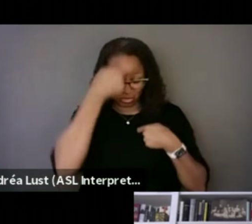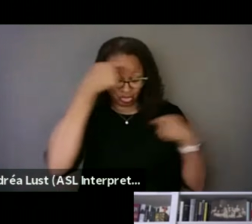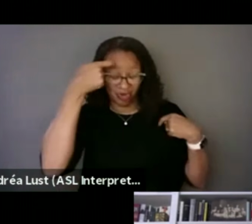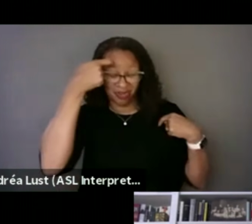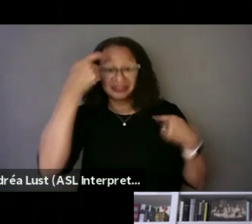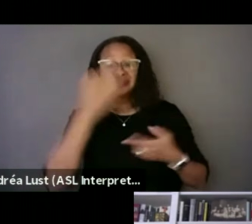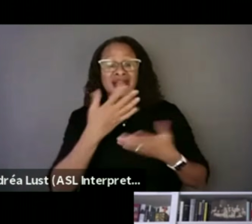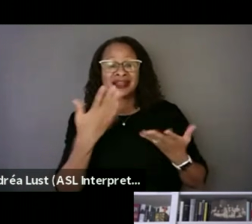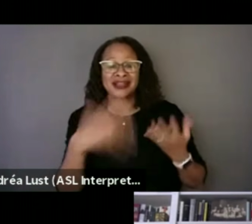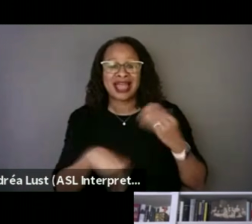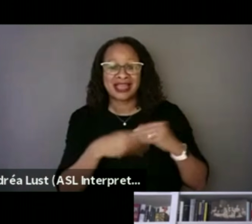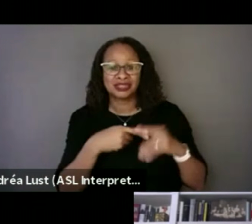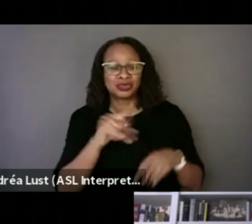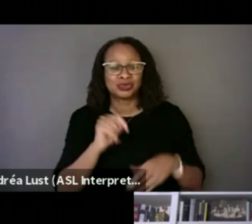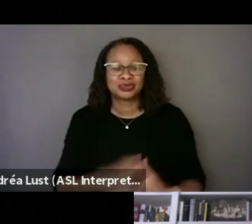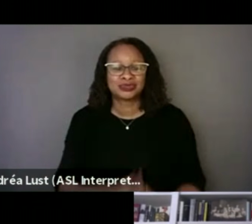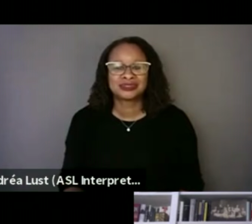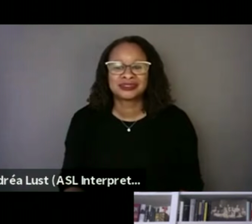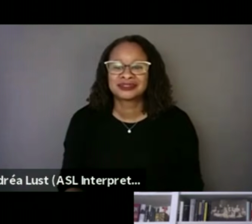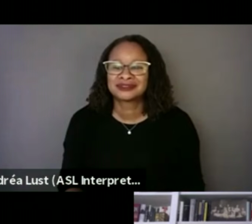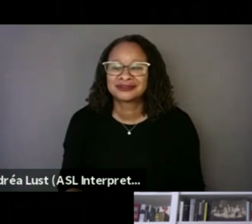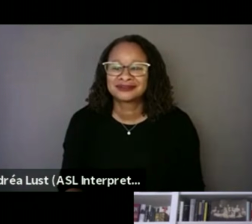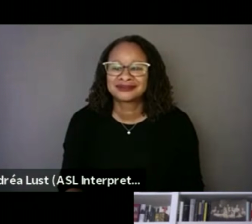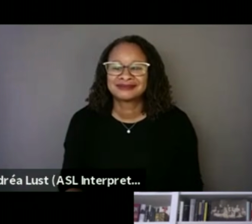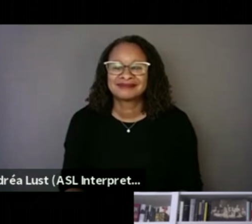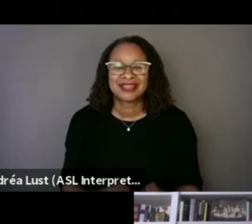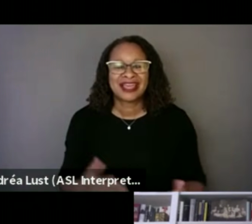So I don't mean to be the film has a lot of joy in it.